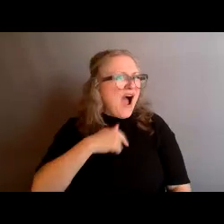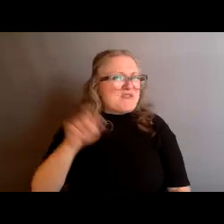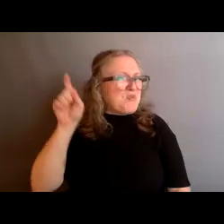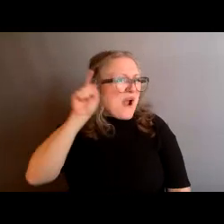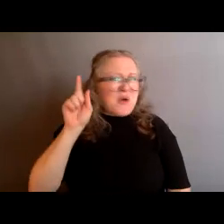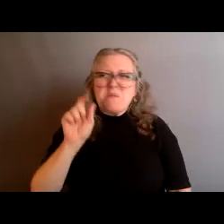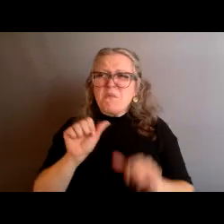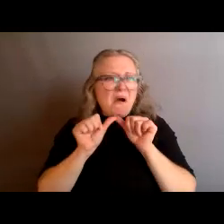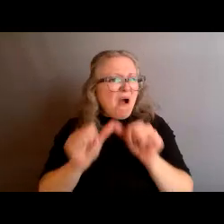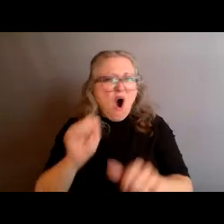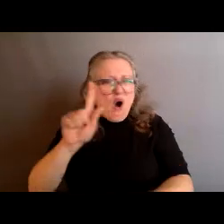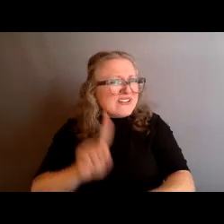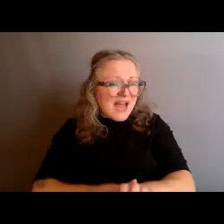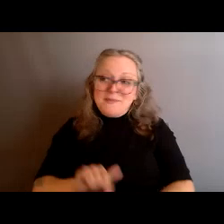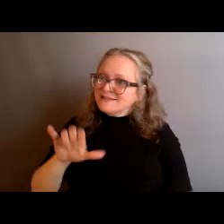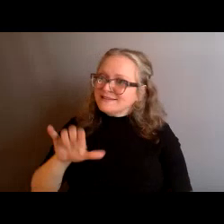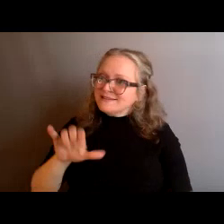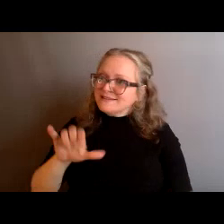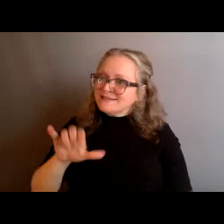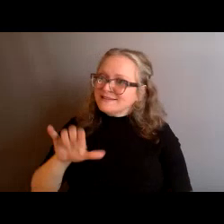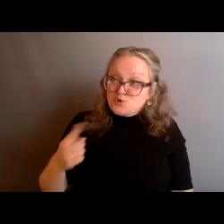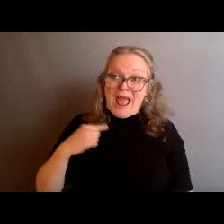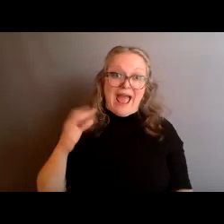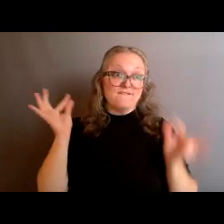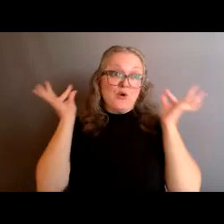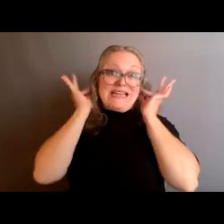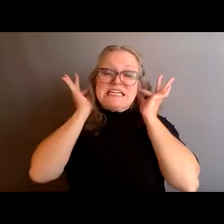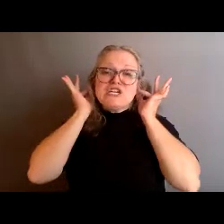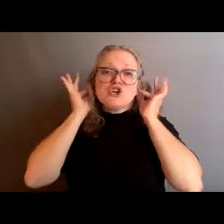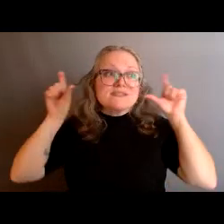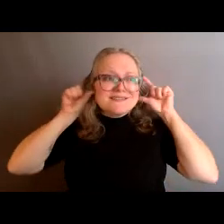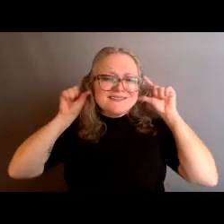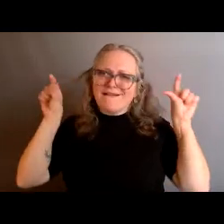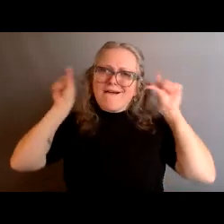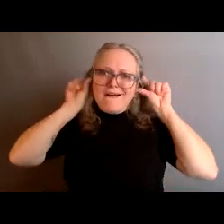I want you to wear them all the time. Got your ears on all the time? My ears are on all the time. Wear em.